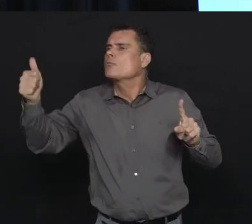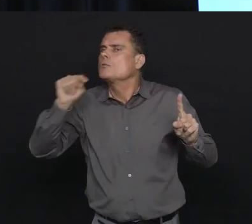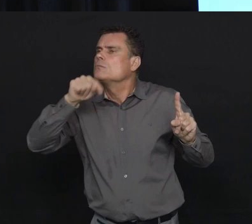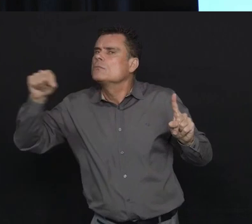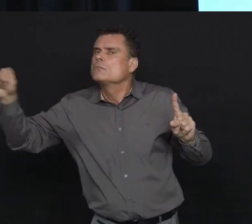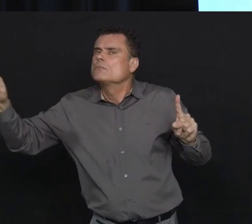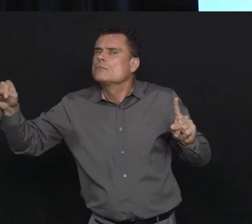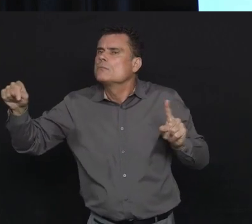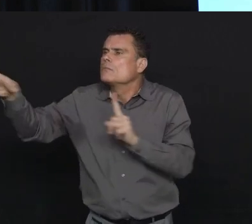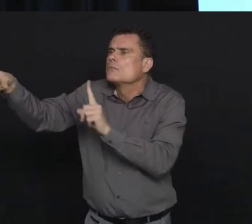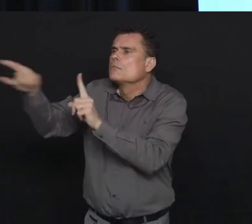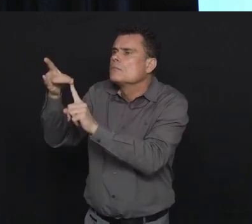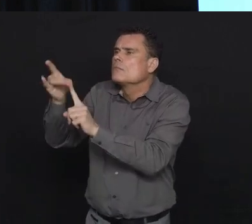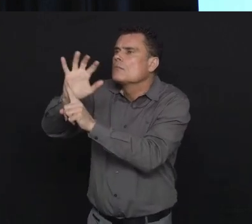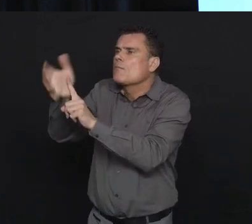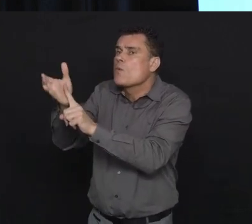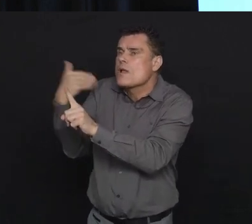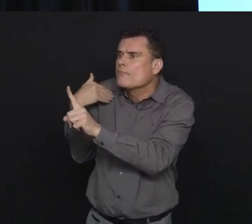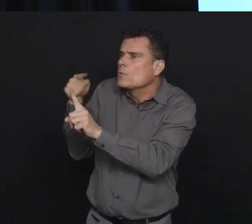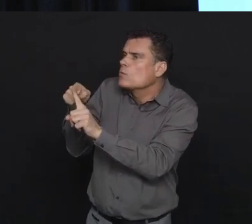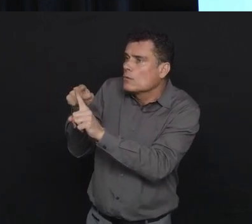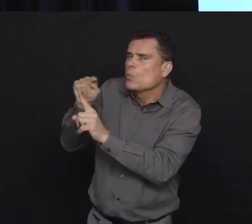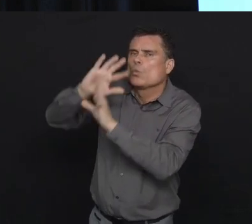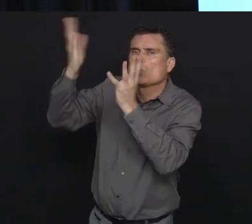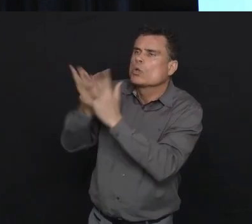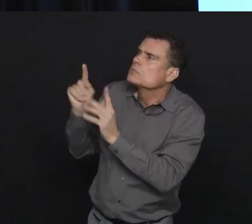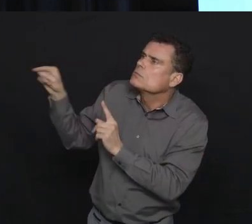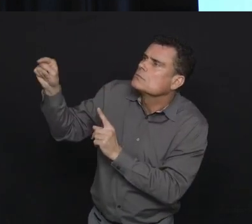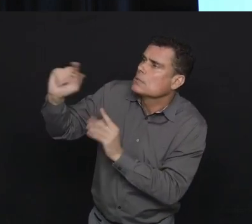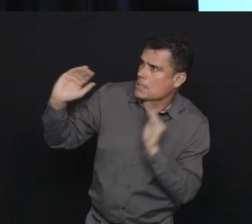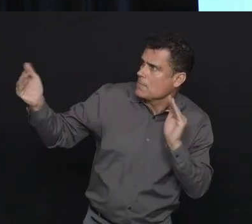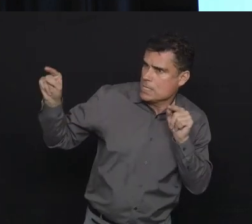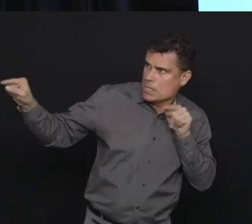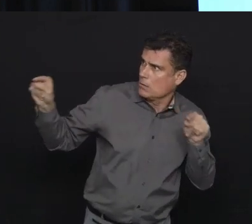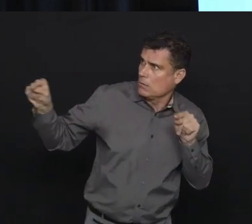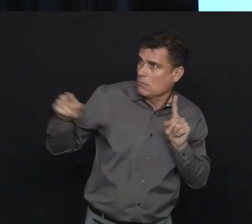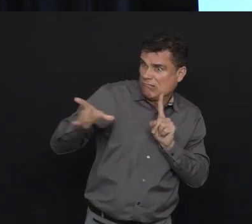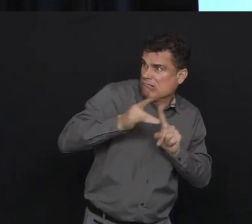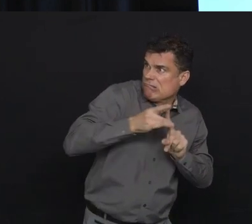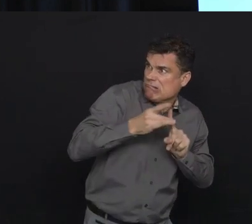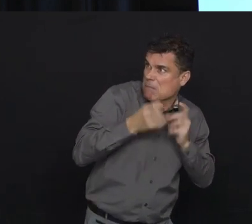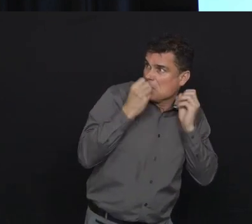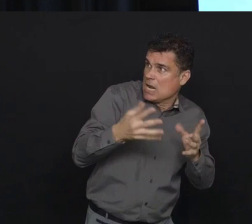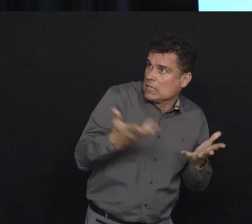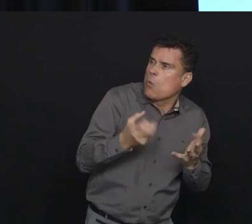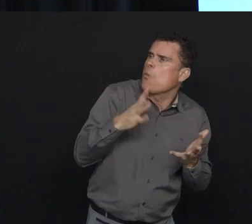In this case, we have been looking at how the outbreak flows through time